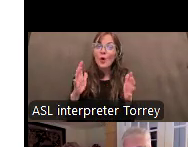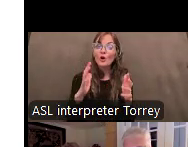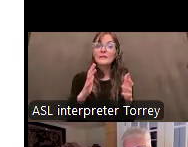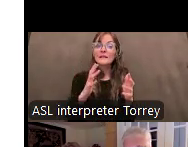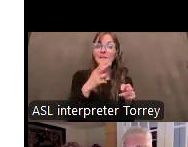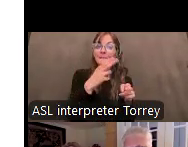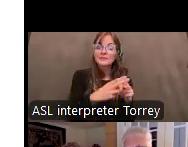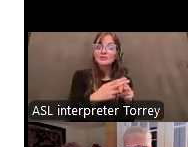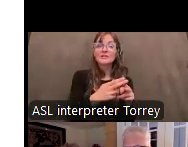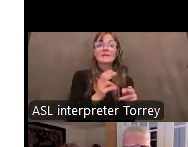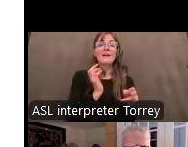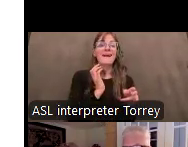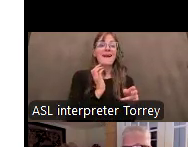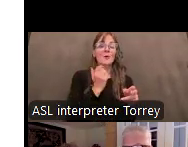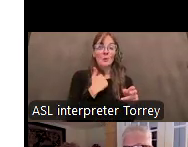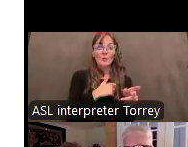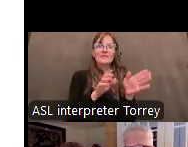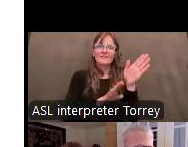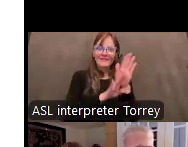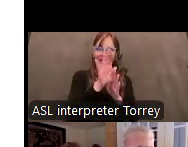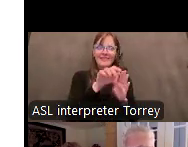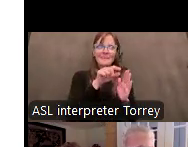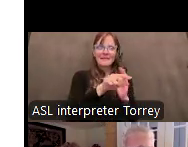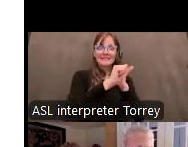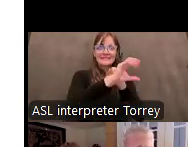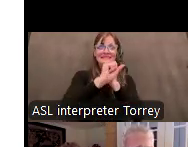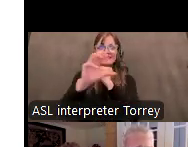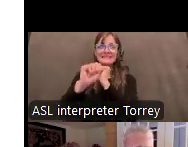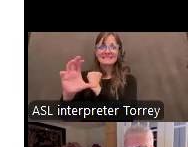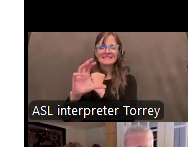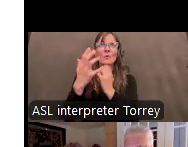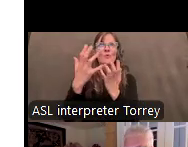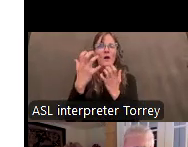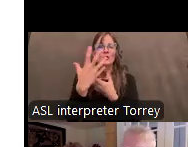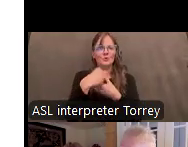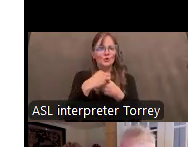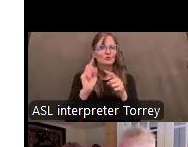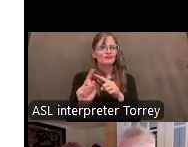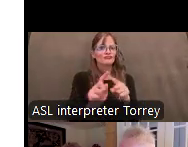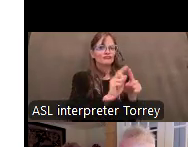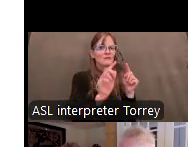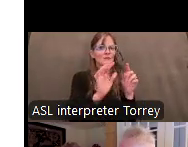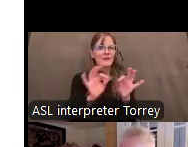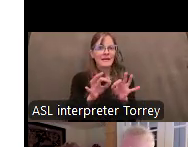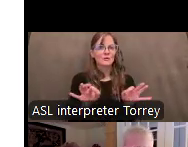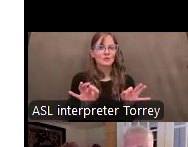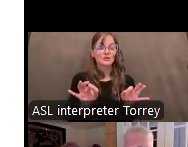And the first is Spanish. And thanks to the partners at UW Green Bay who developed the curriculum,